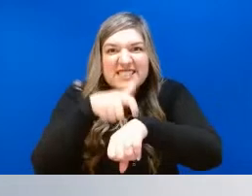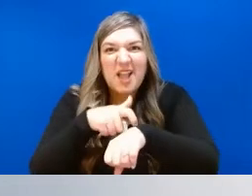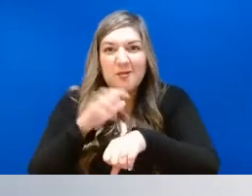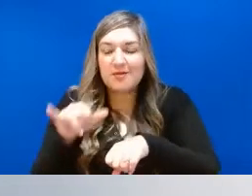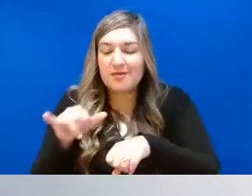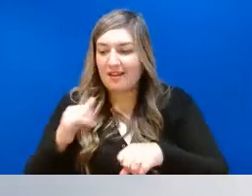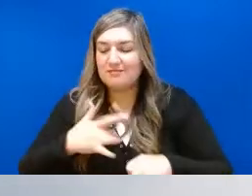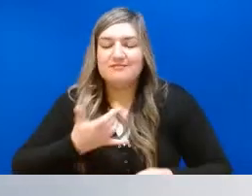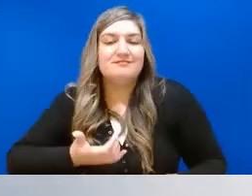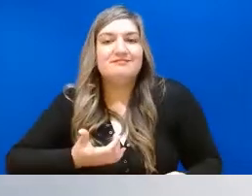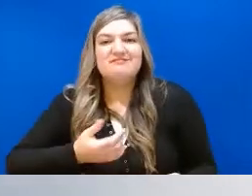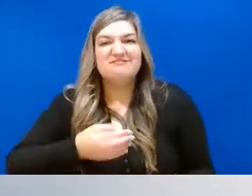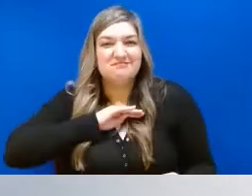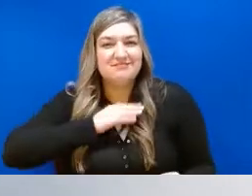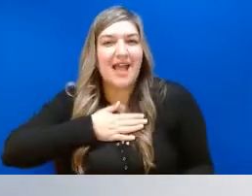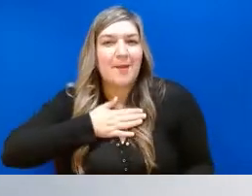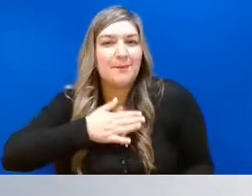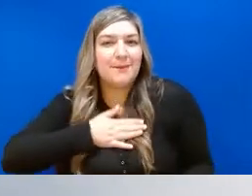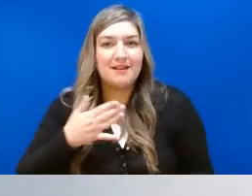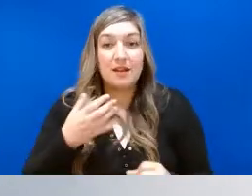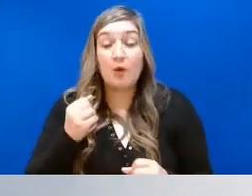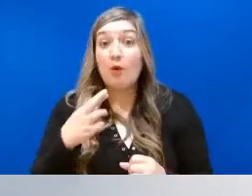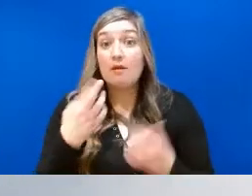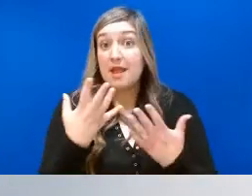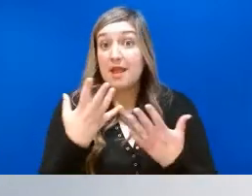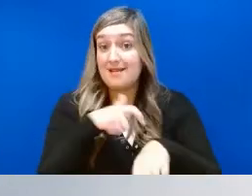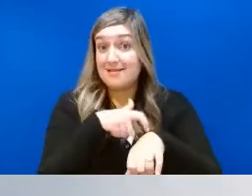If spending time in nature was something that came up,